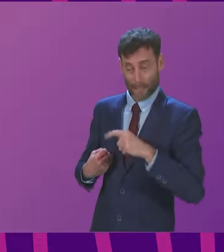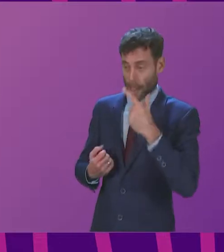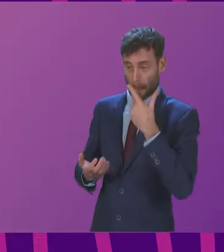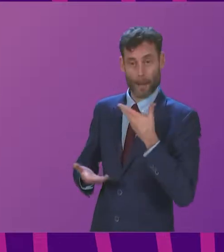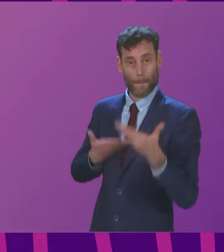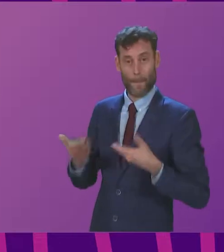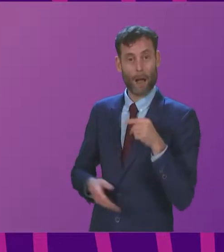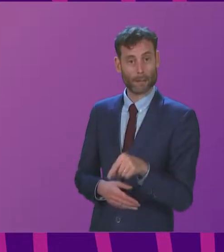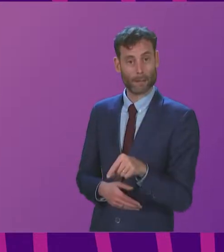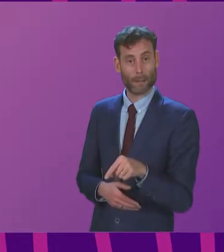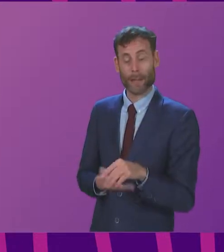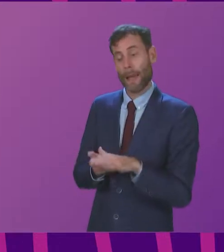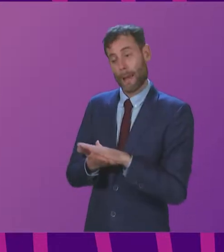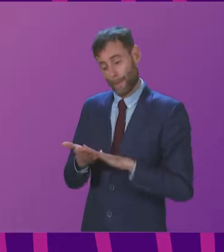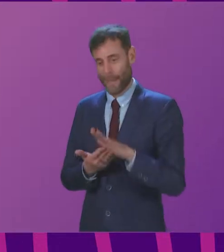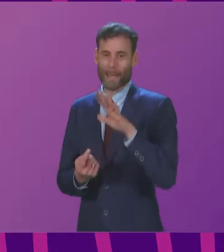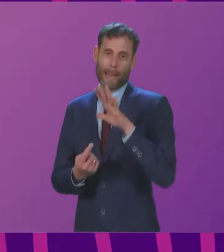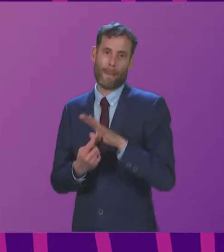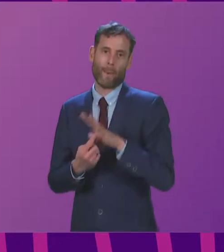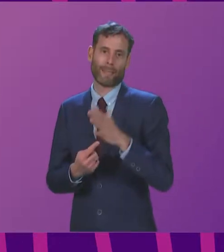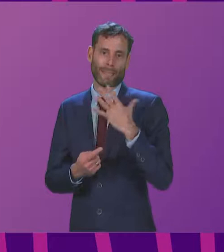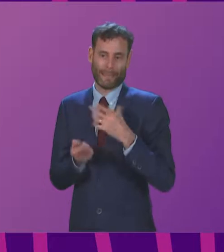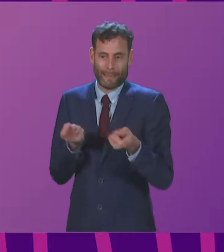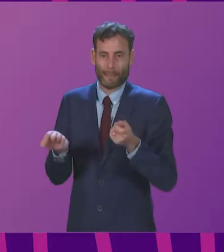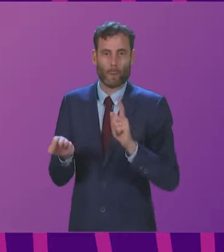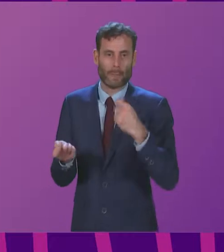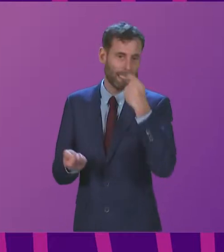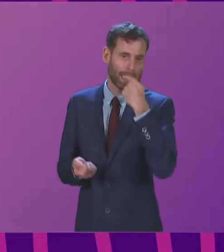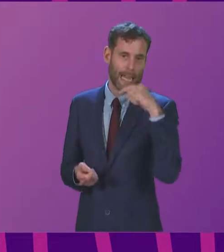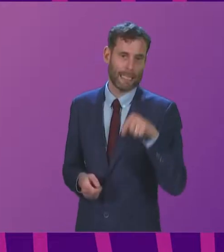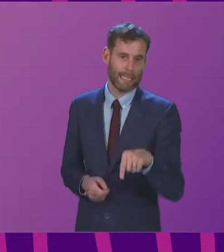The most important way to reduce transmission is to have a negative test.